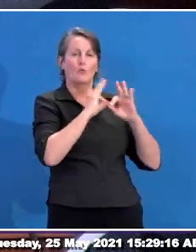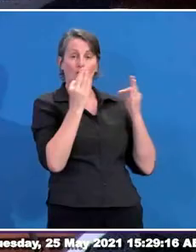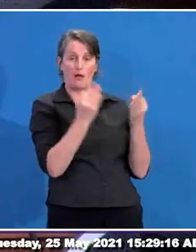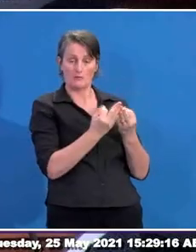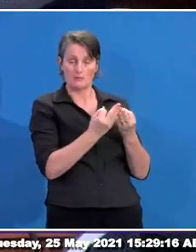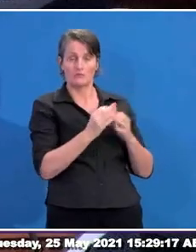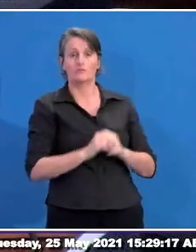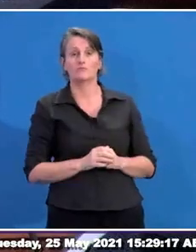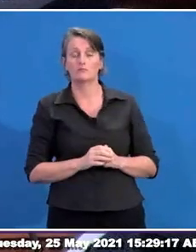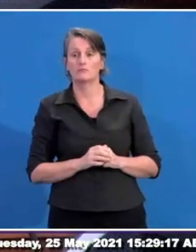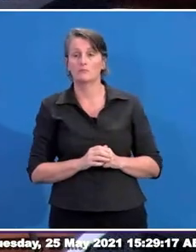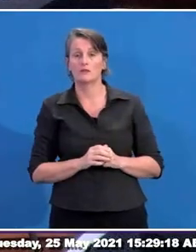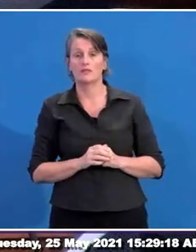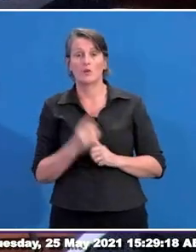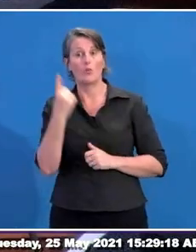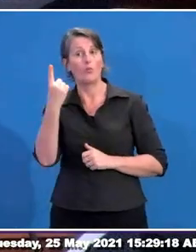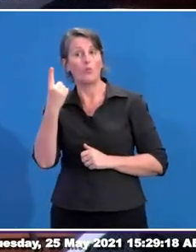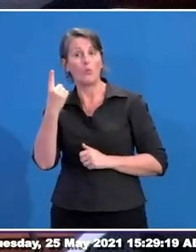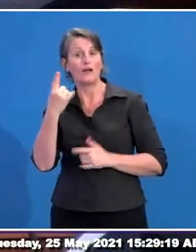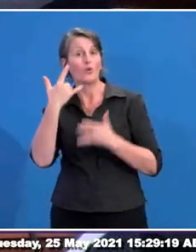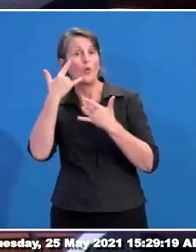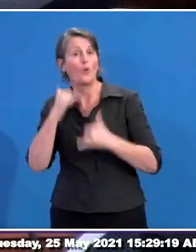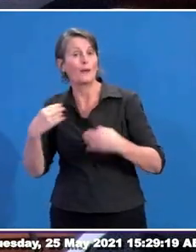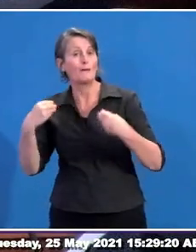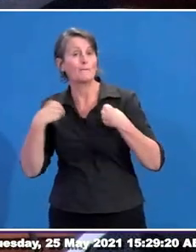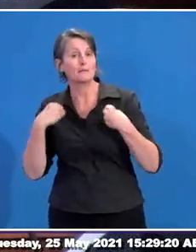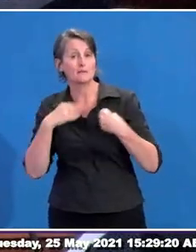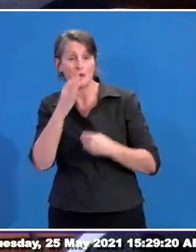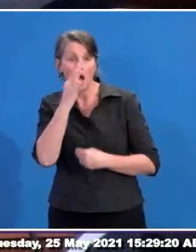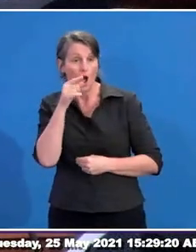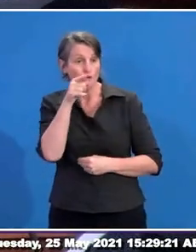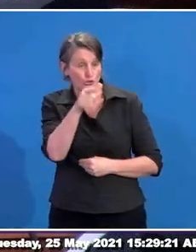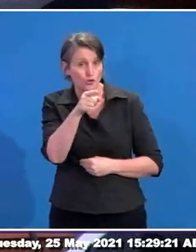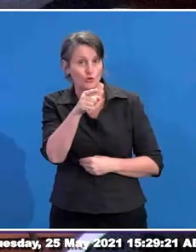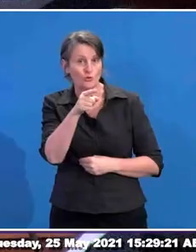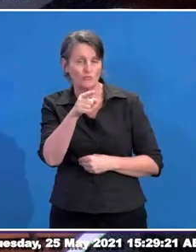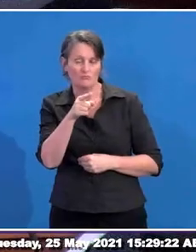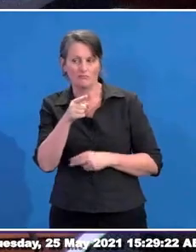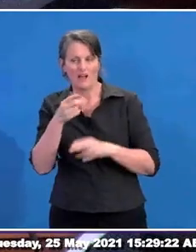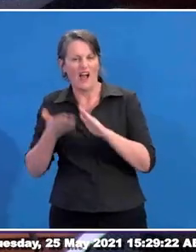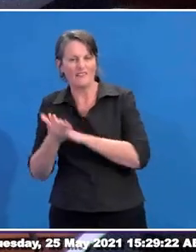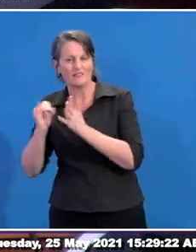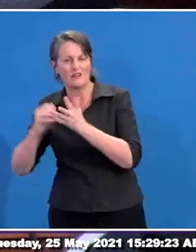the case that a law firm then asked you, on behalf of Sunnyfield, to do a review